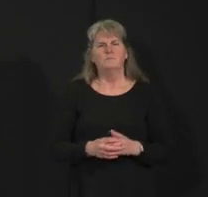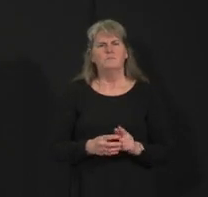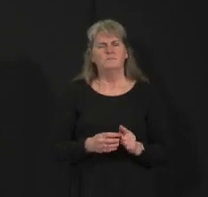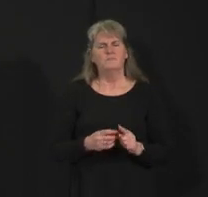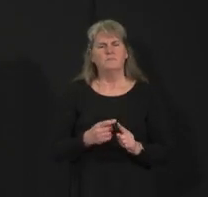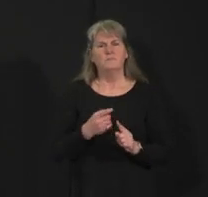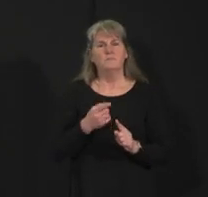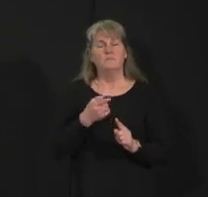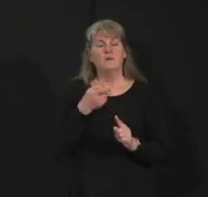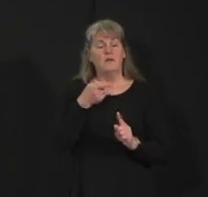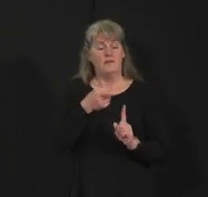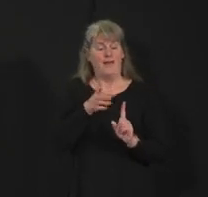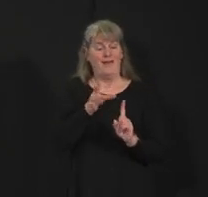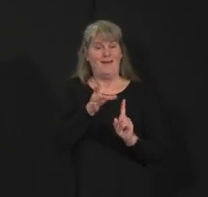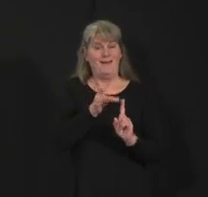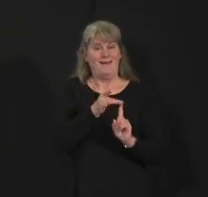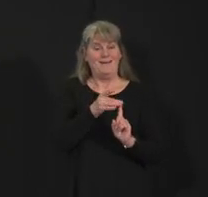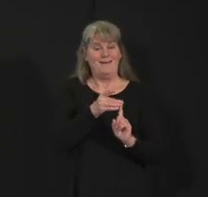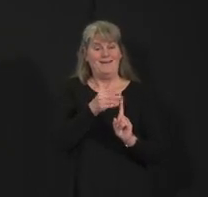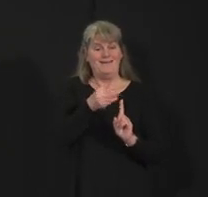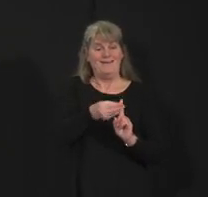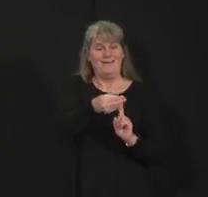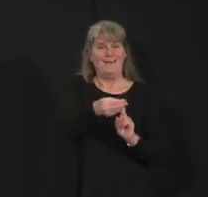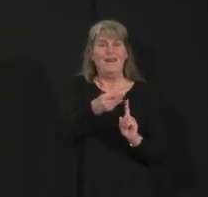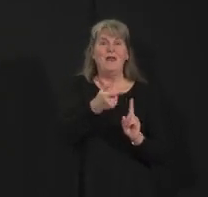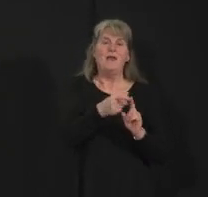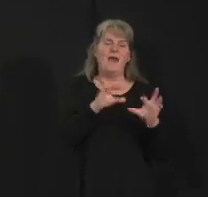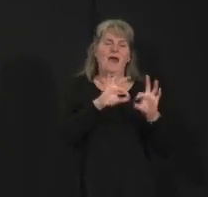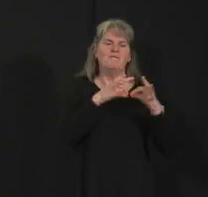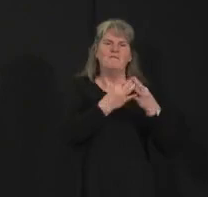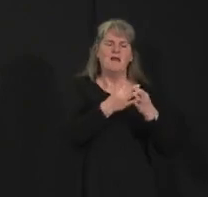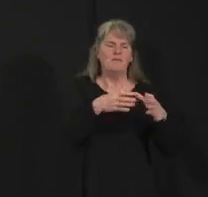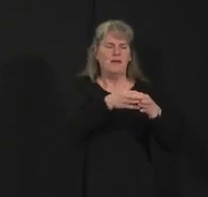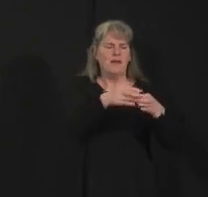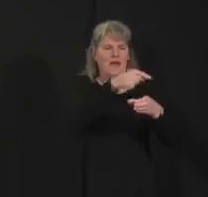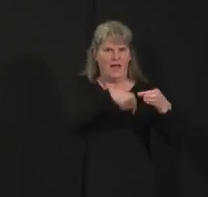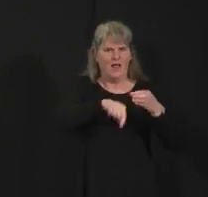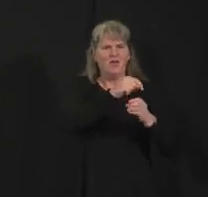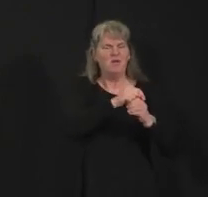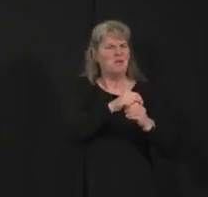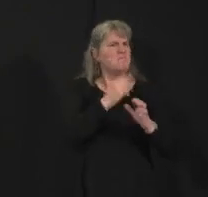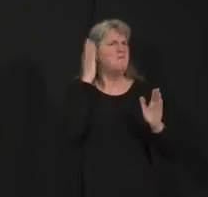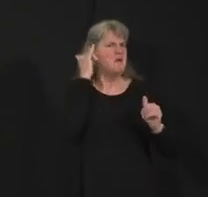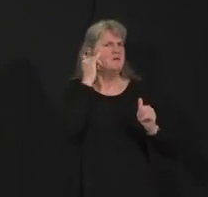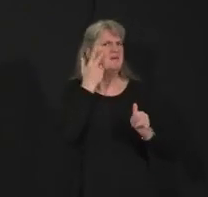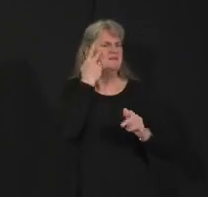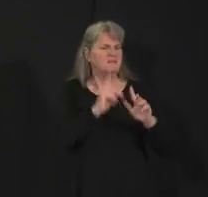As they were symptomatic contacts within the affected households, we were expecting to see more positives associated